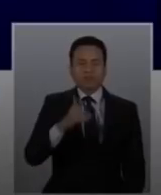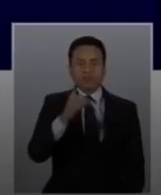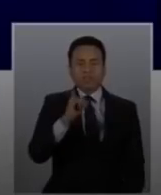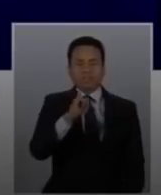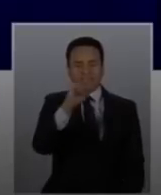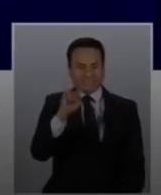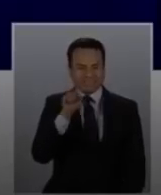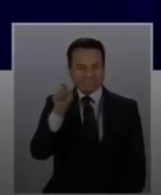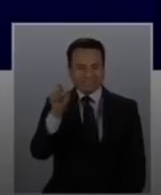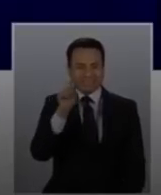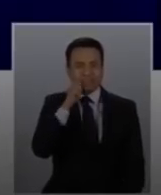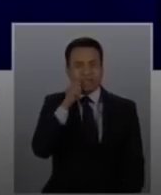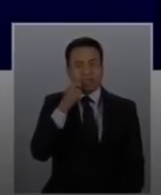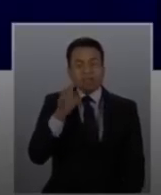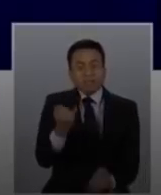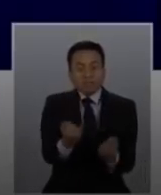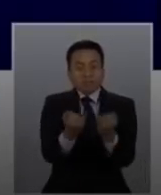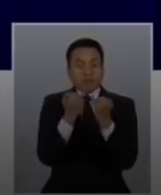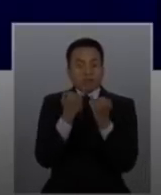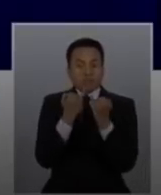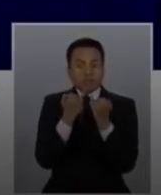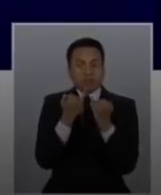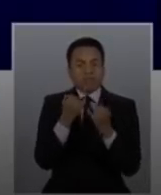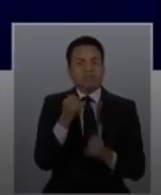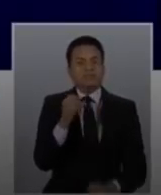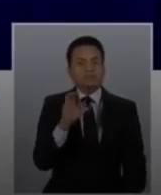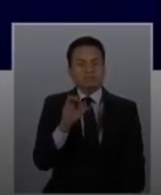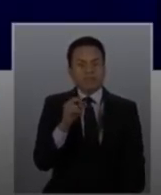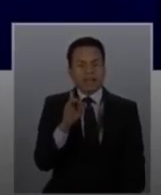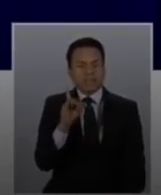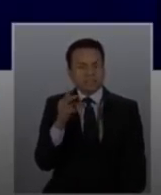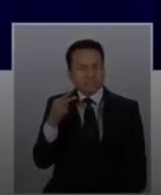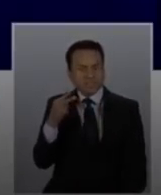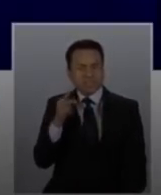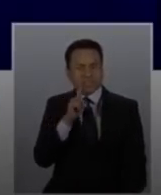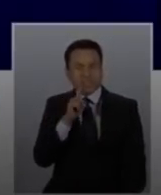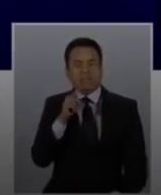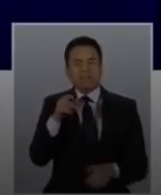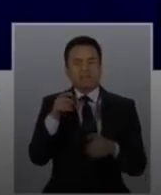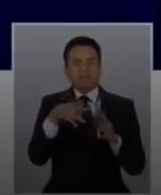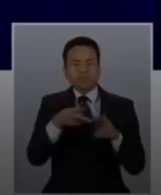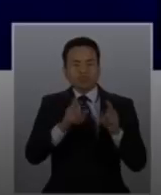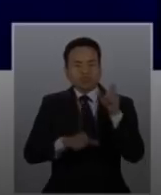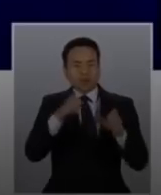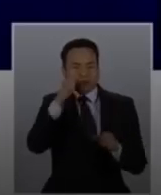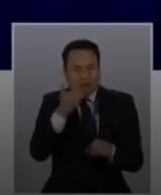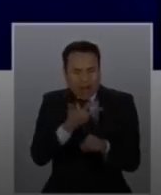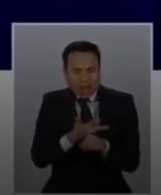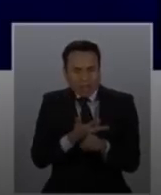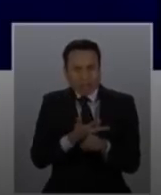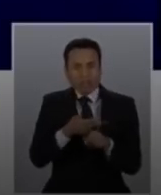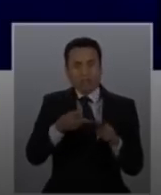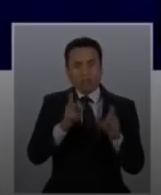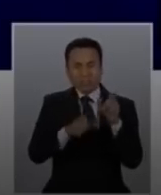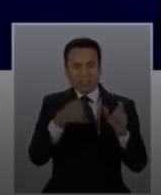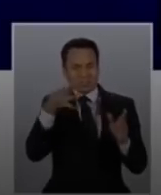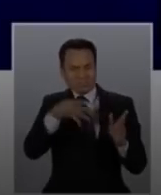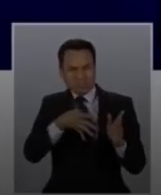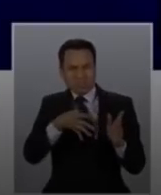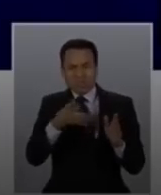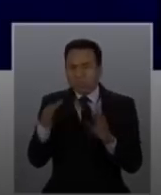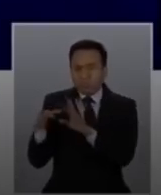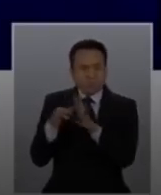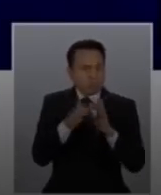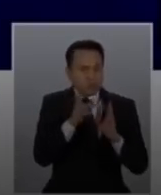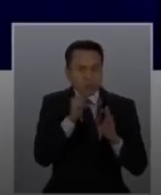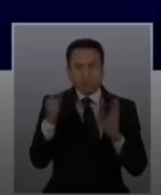And we have had information from the IACHR, for example, that there have been human rights violations and these human rights violations have no justification, period.